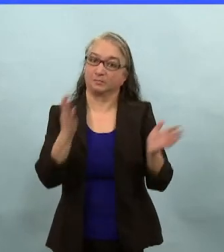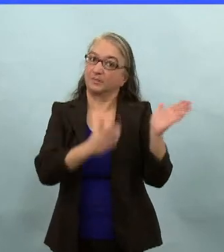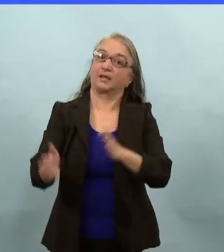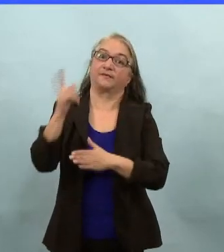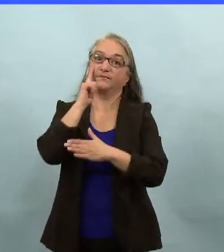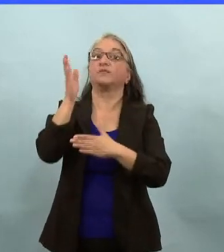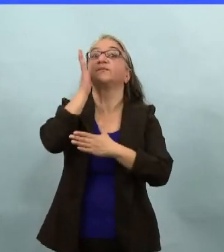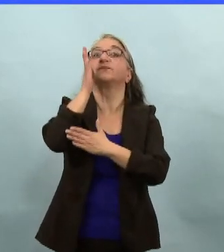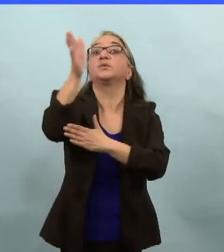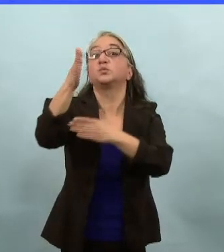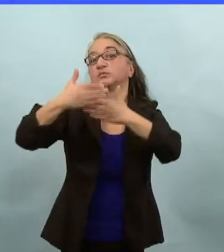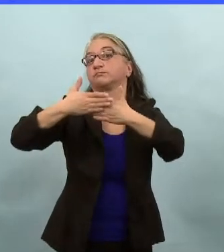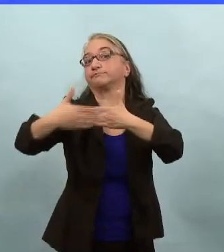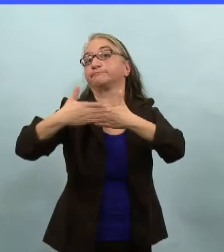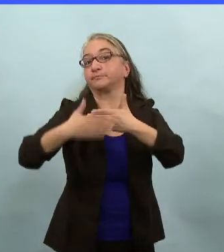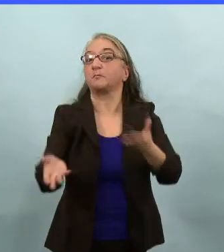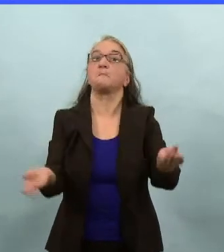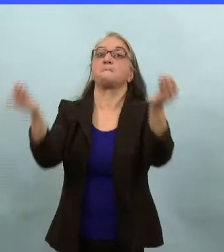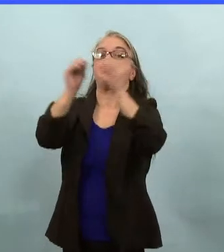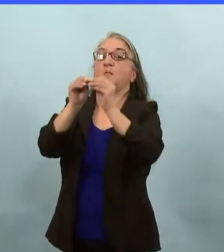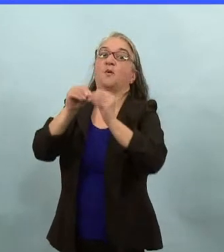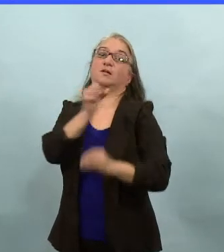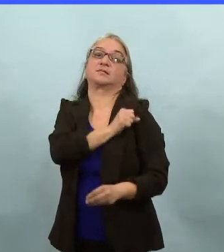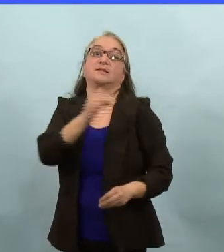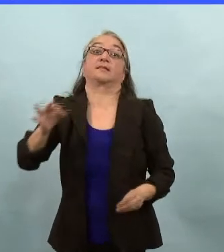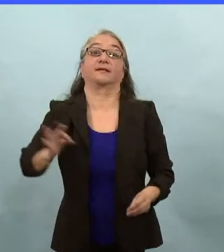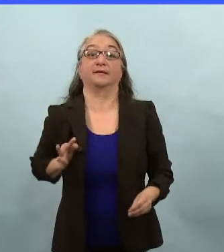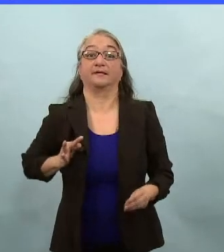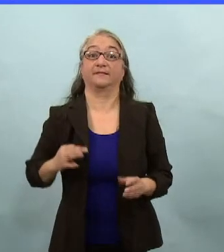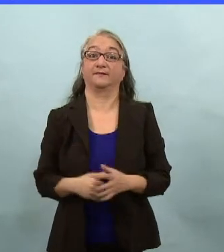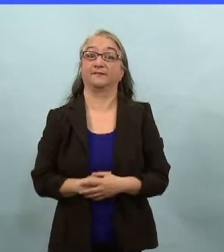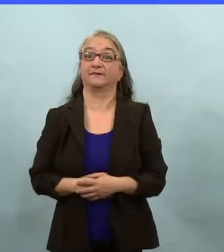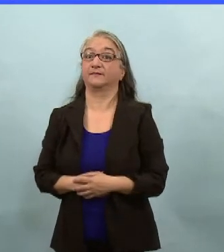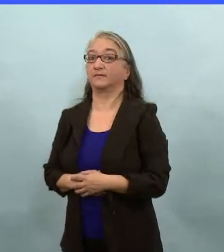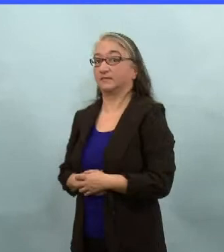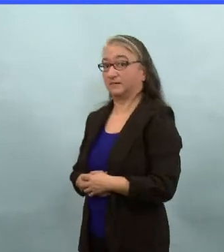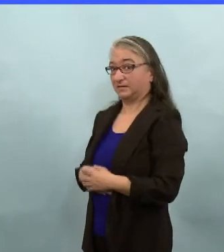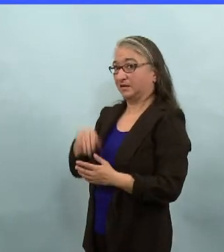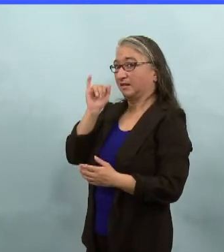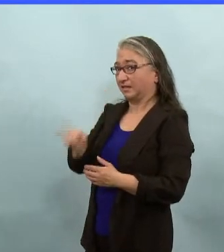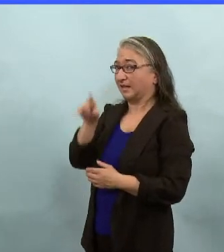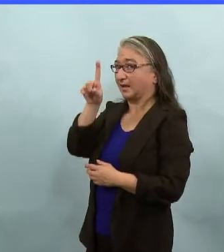system but realistically in the next week or two as shared health tells us the capacity fluctuates